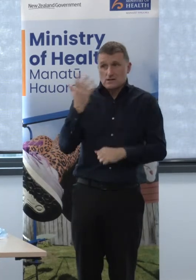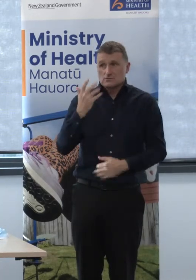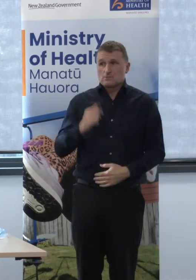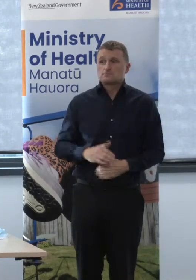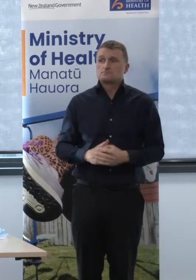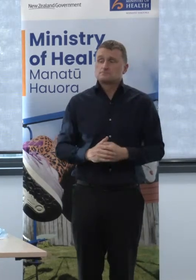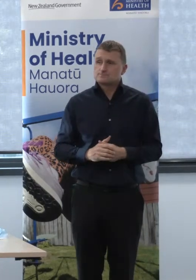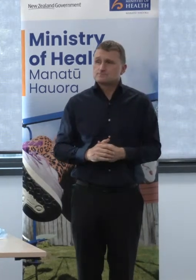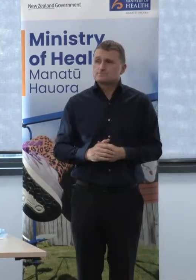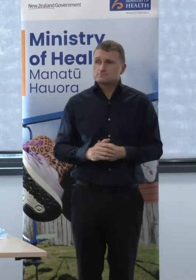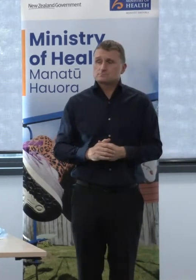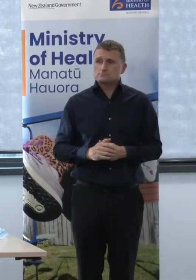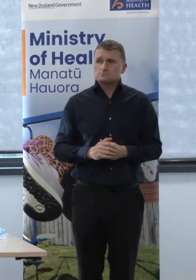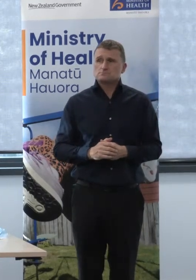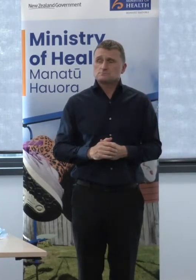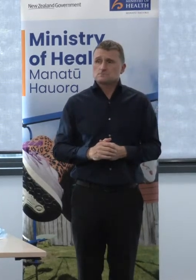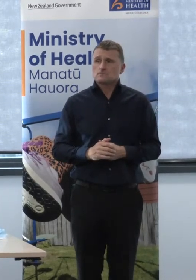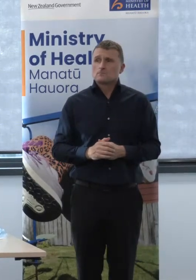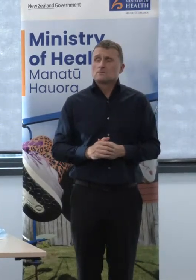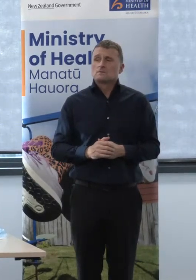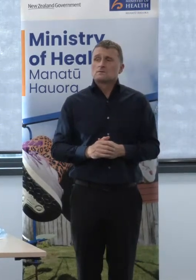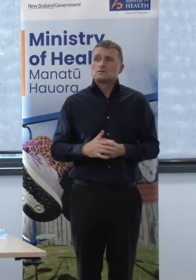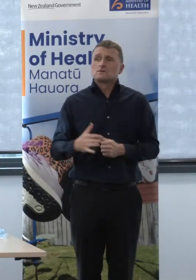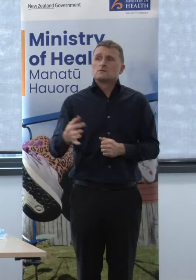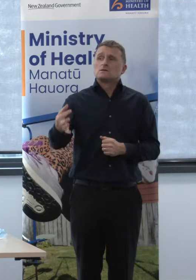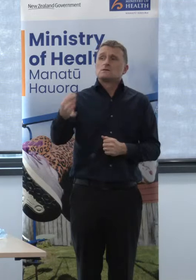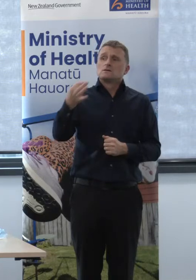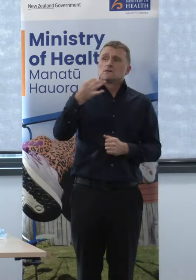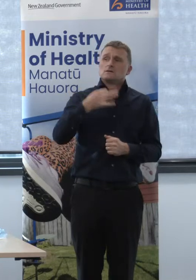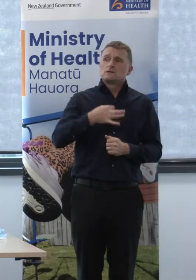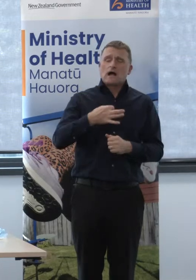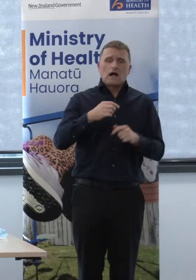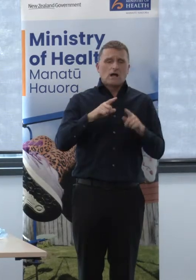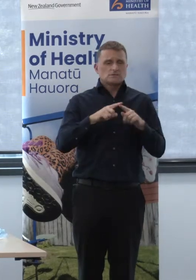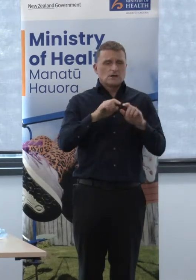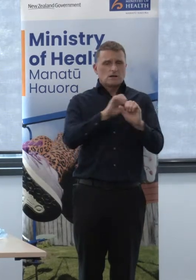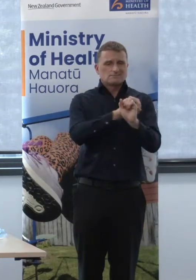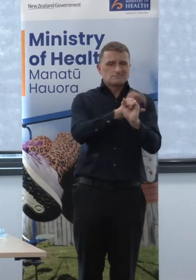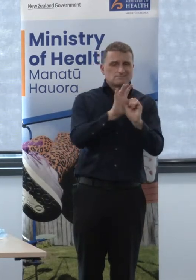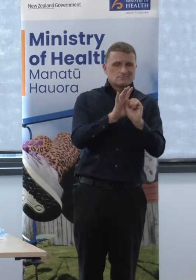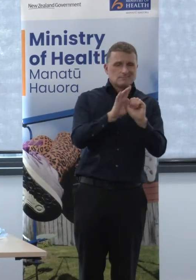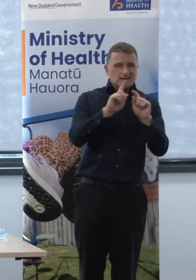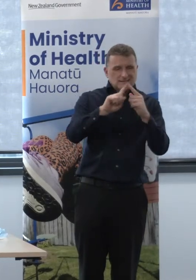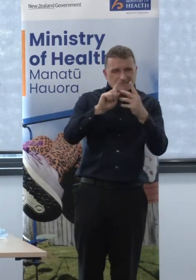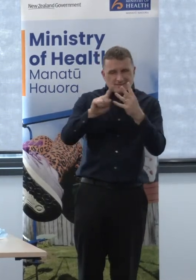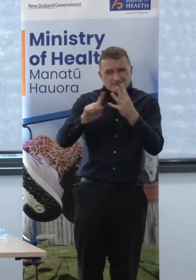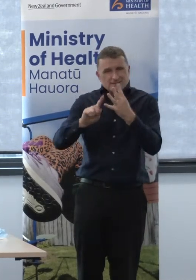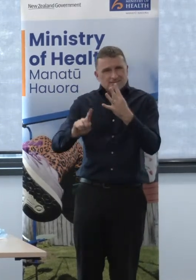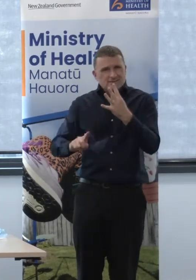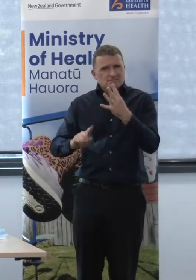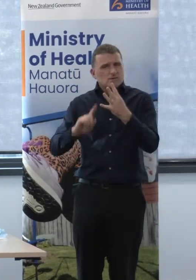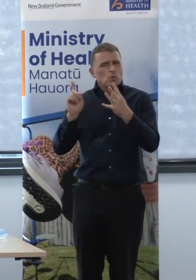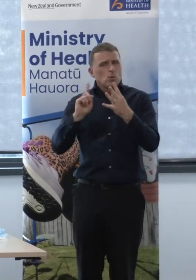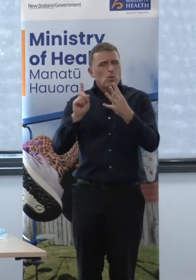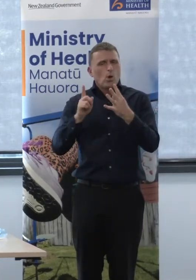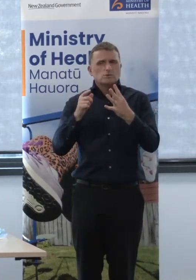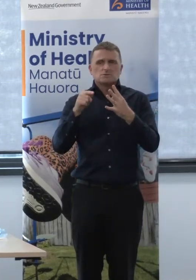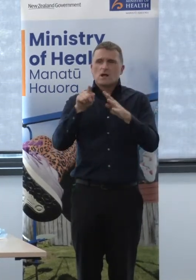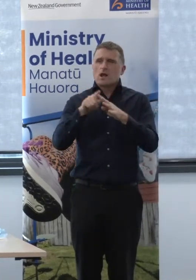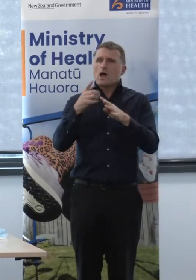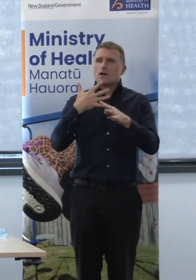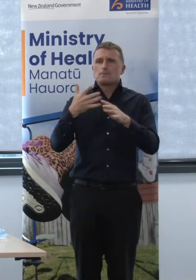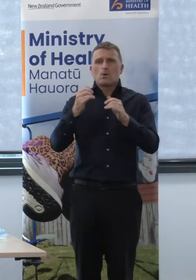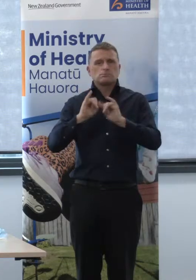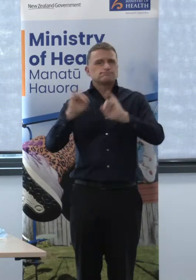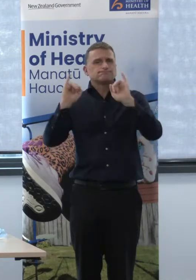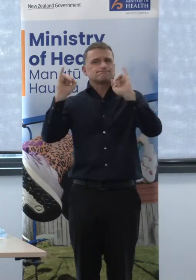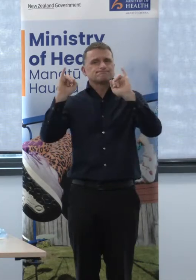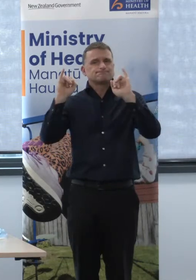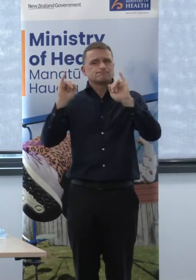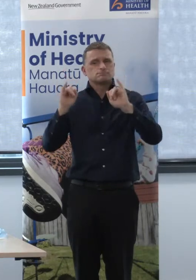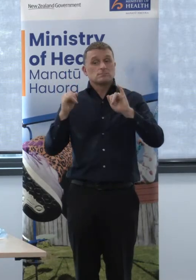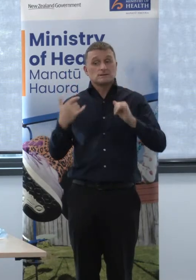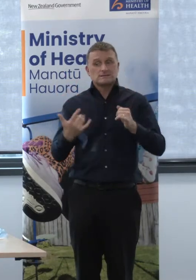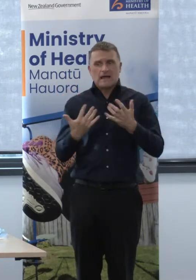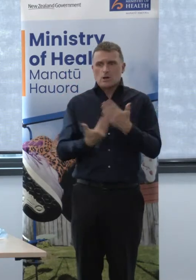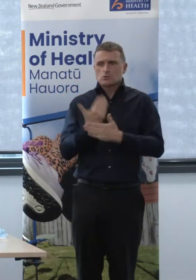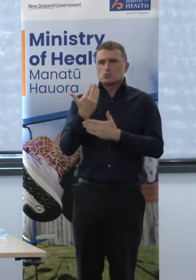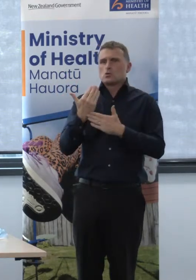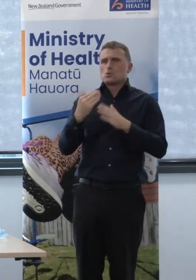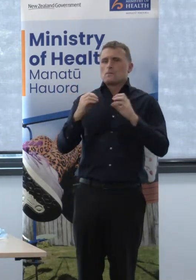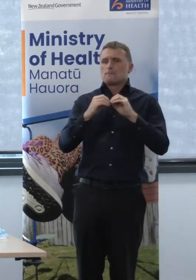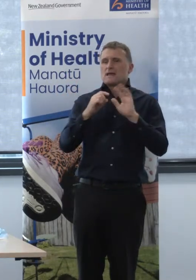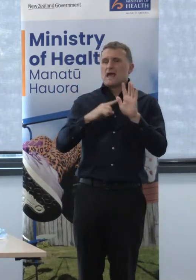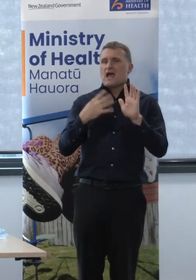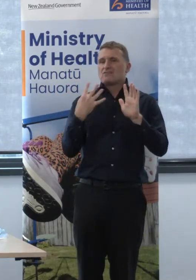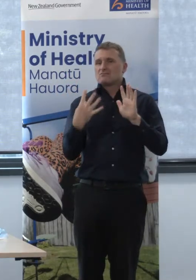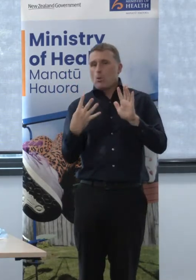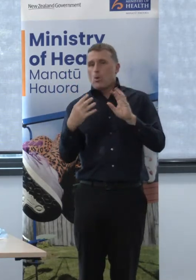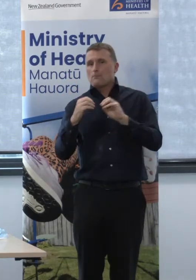of question.